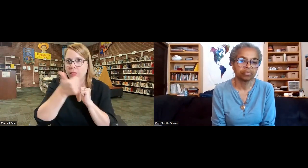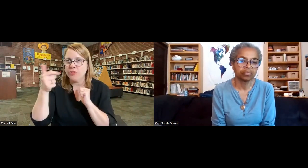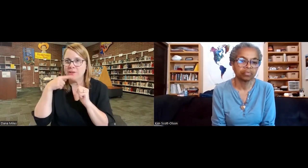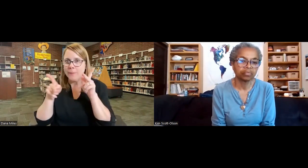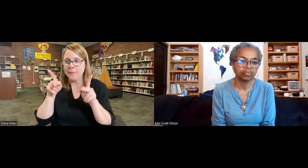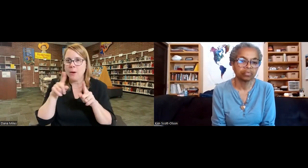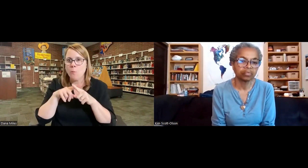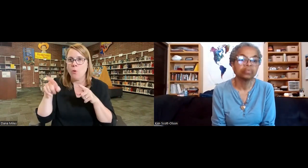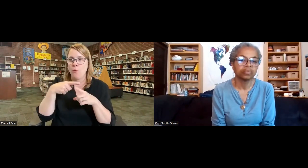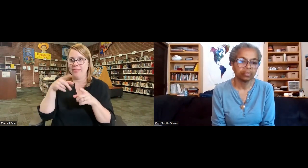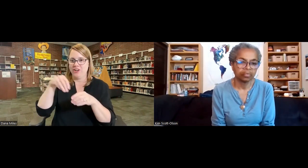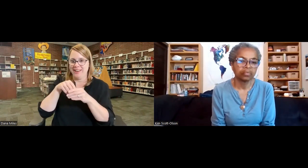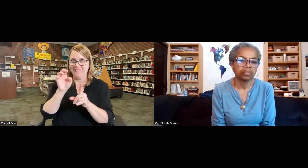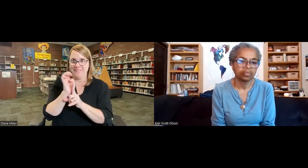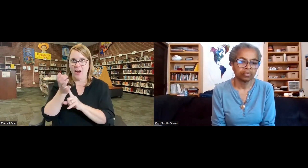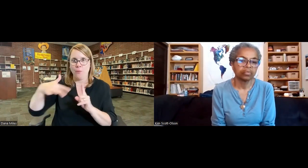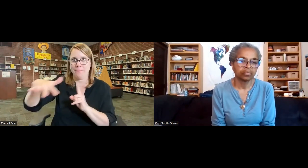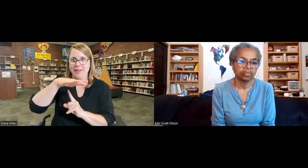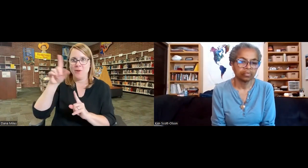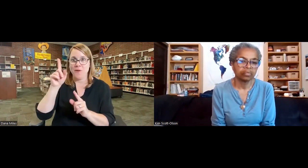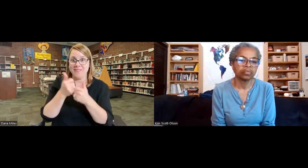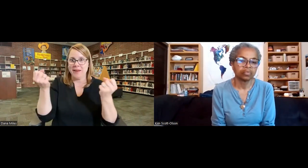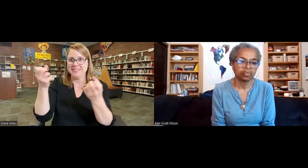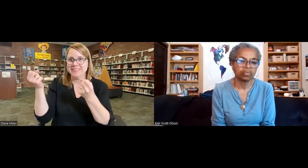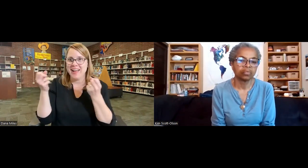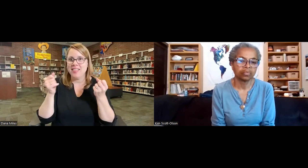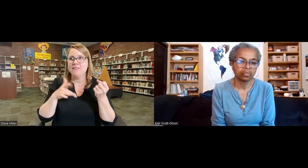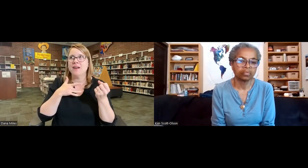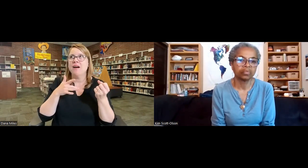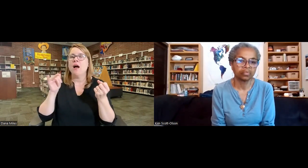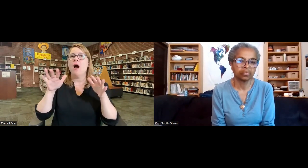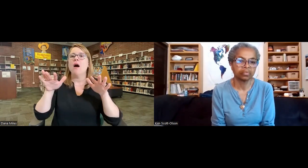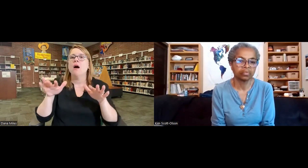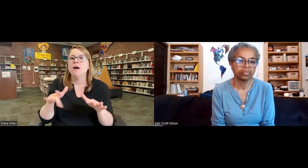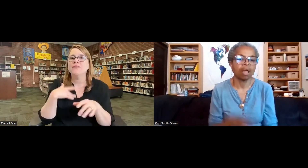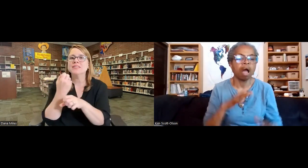Maybe they’ve struggled to communicate elsewhere with hearing people, so when they’re in a signing environment,